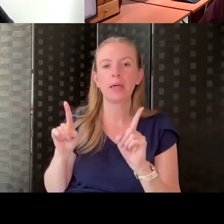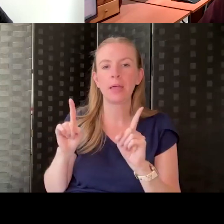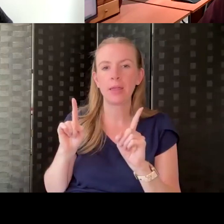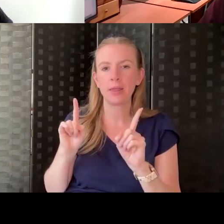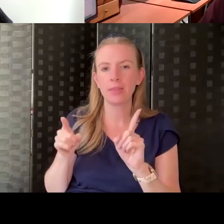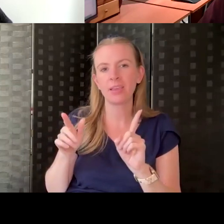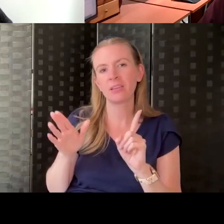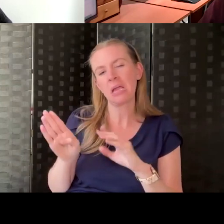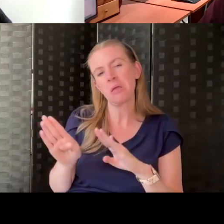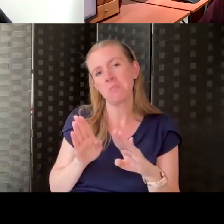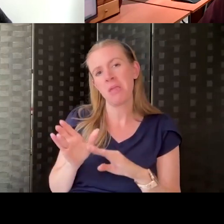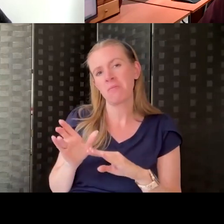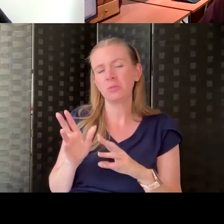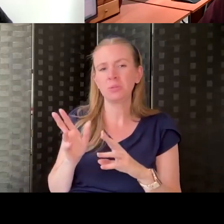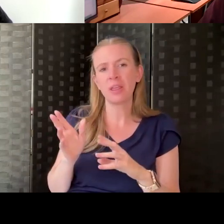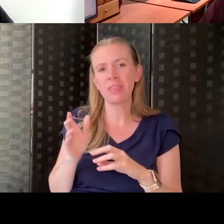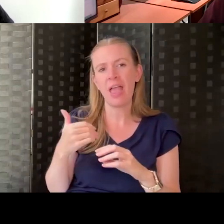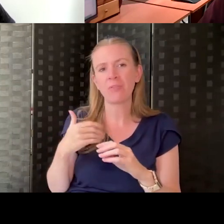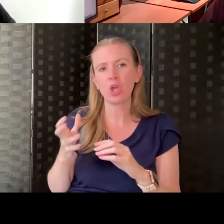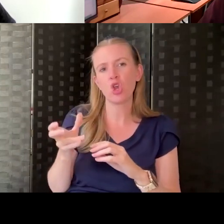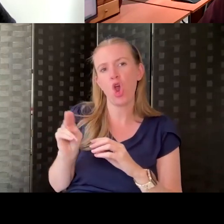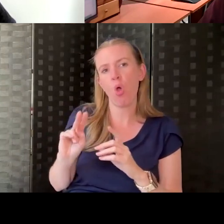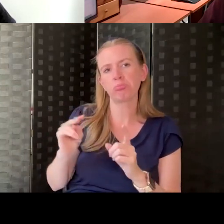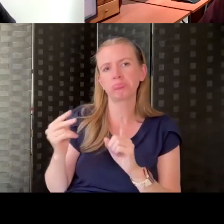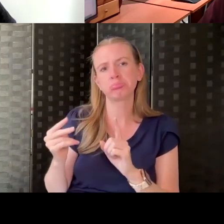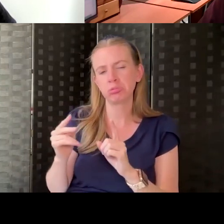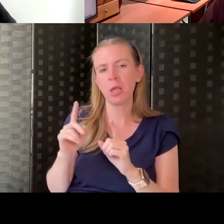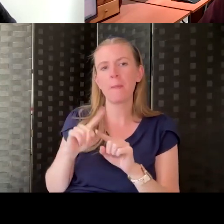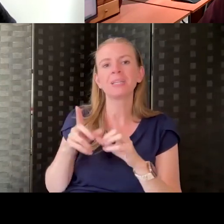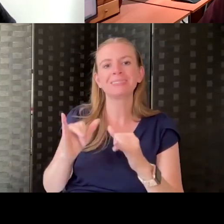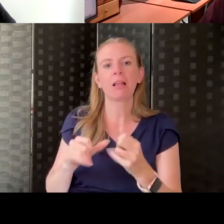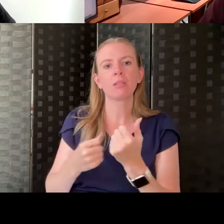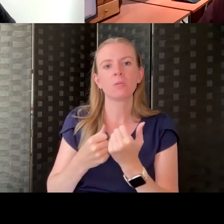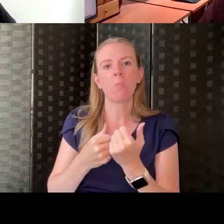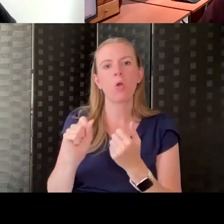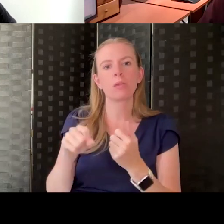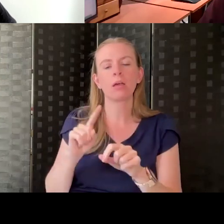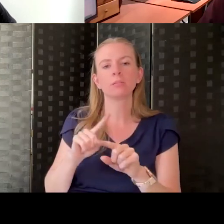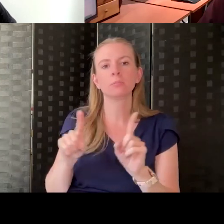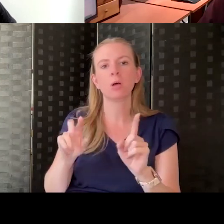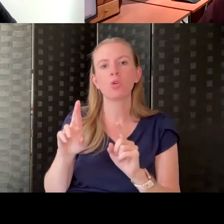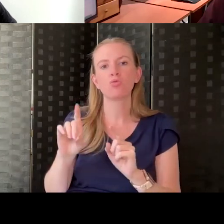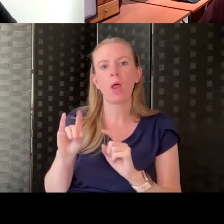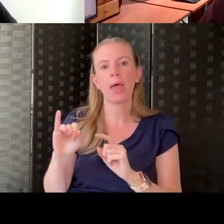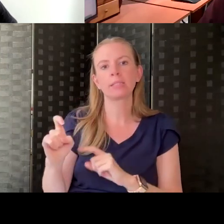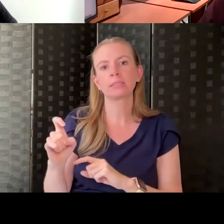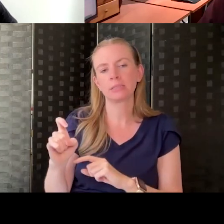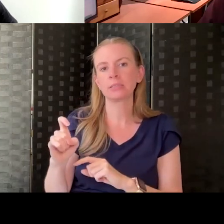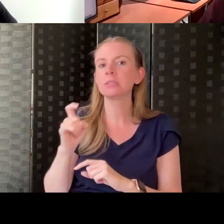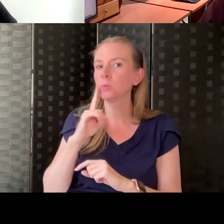Their own spin to it, you still up with the same level of support. Radix is a good way to start